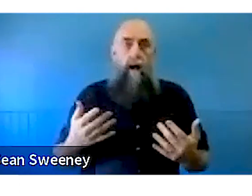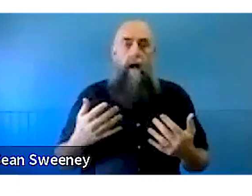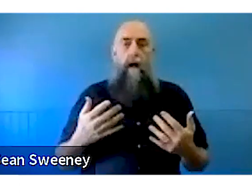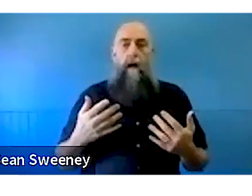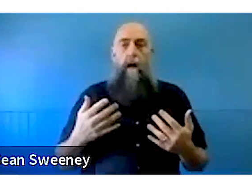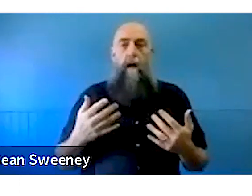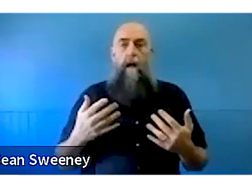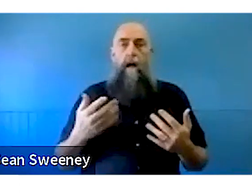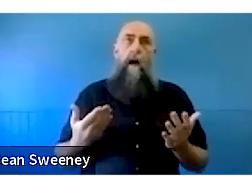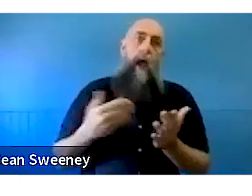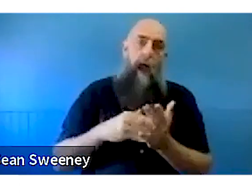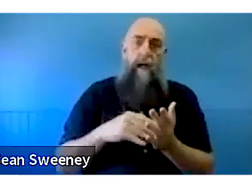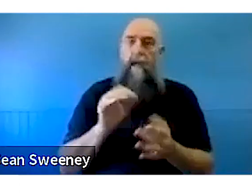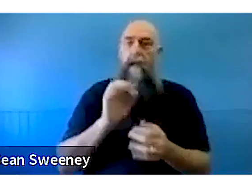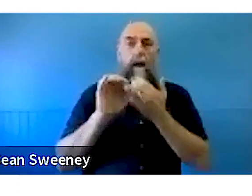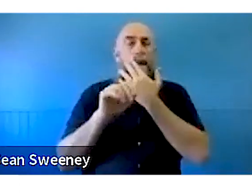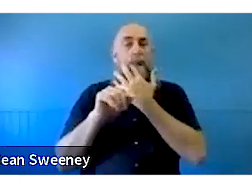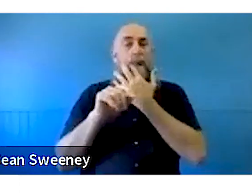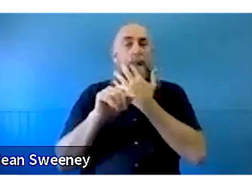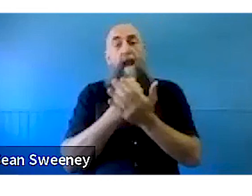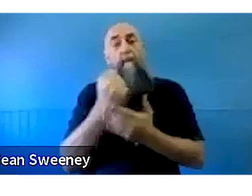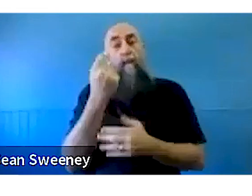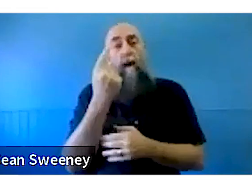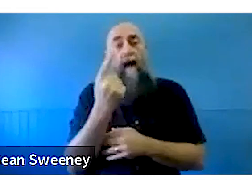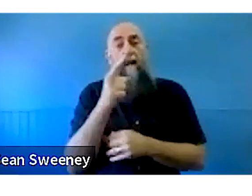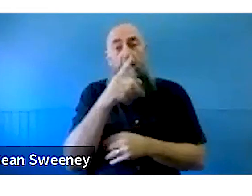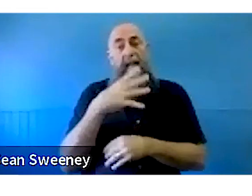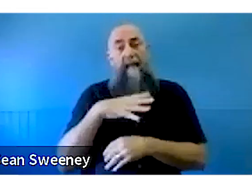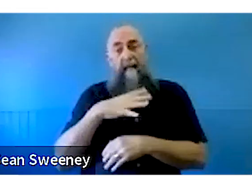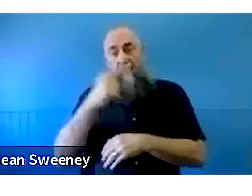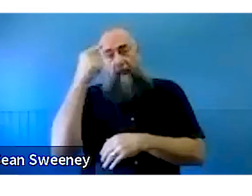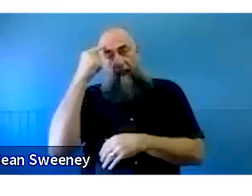One of the things I know people say is "When I go to an all